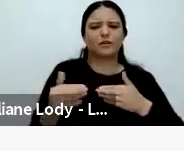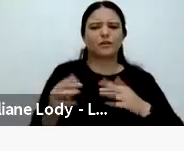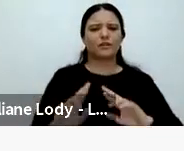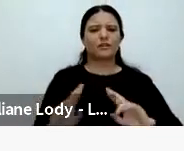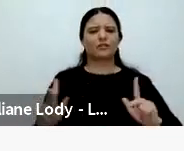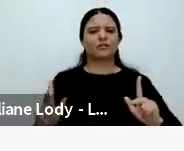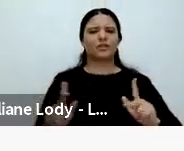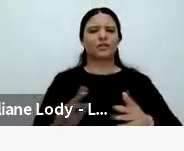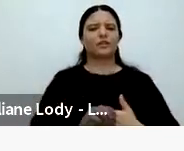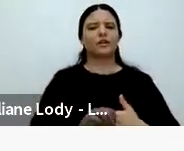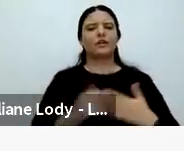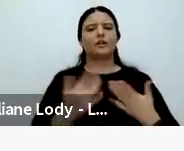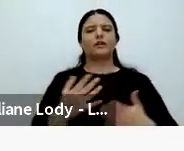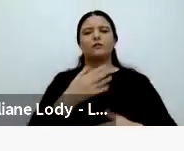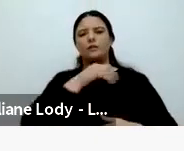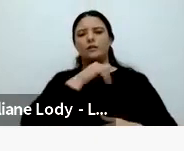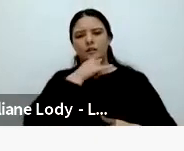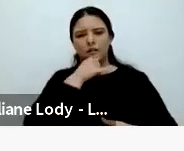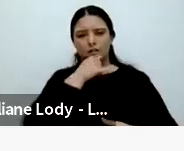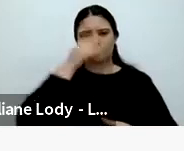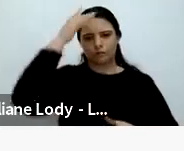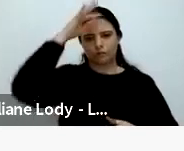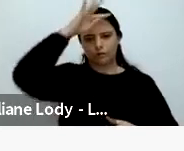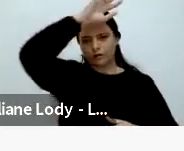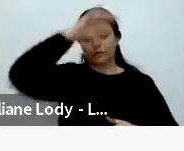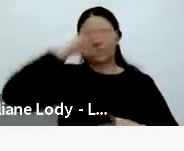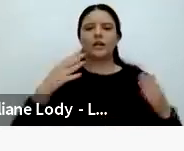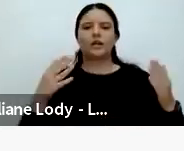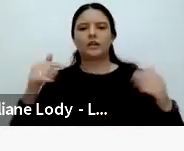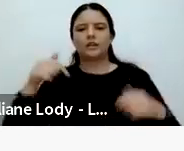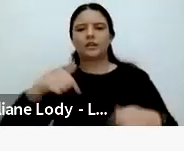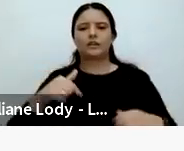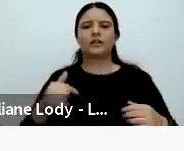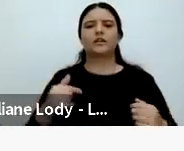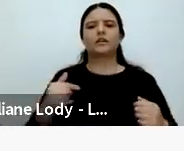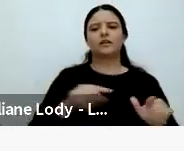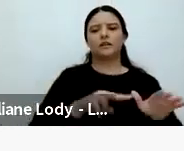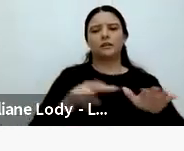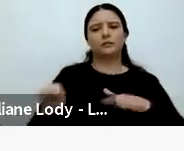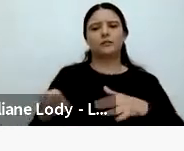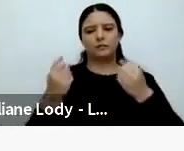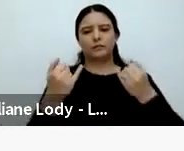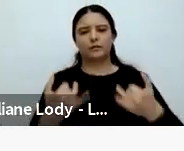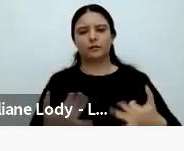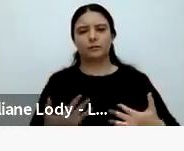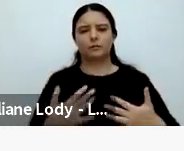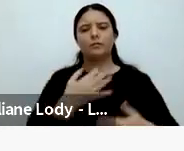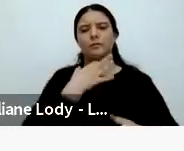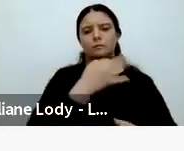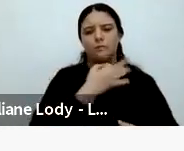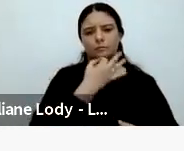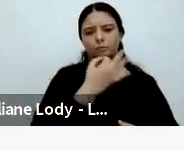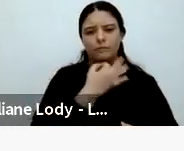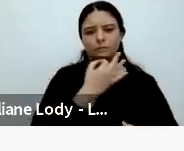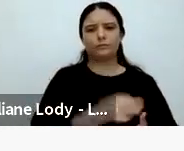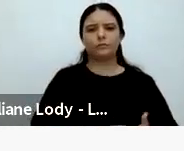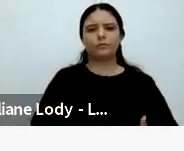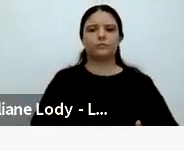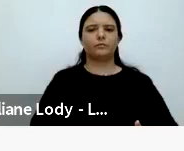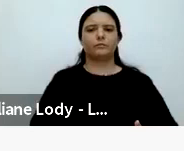so, Donald Trump, just this week. made up made a big comment about made a big comment about a statue made a big comment about a statue being torn down.